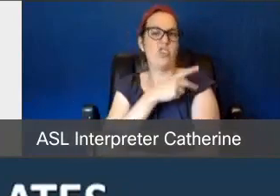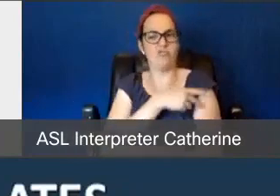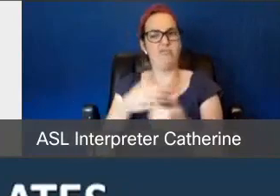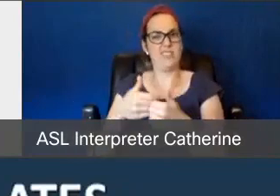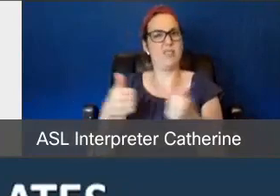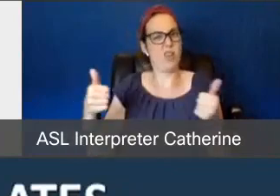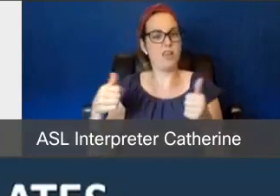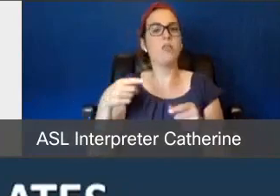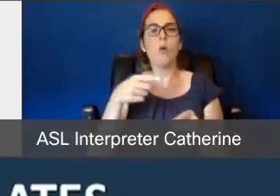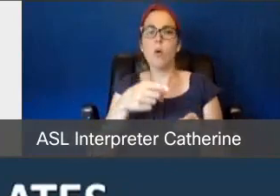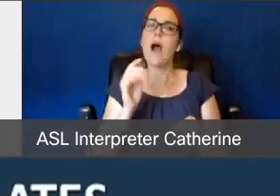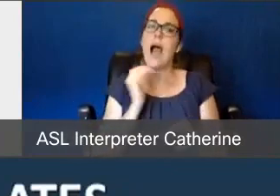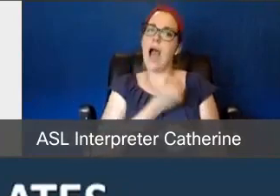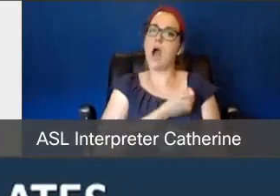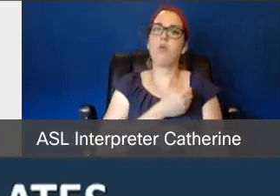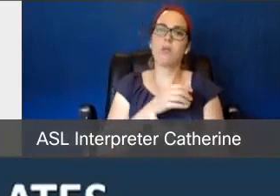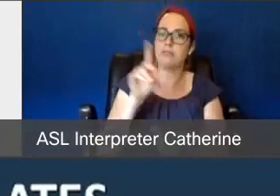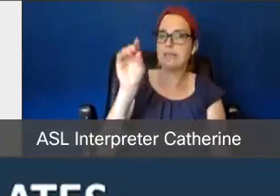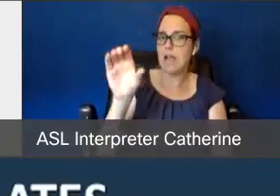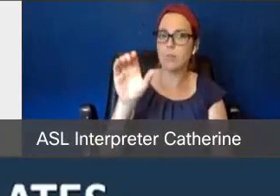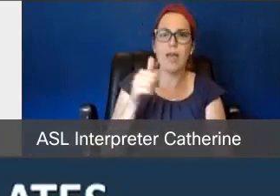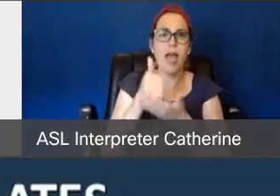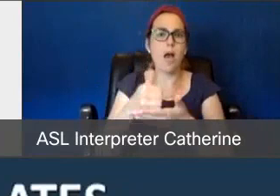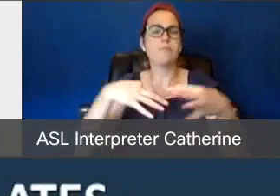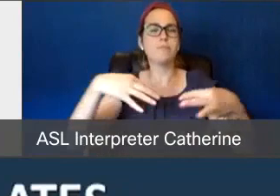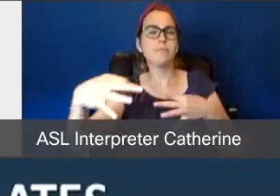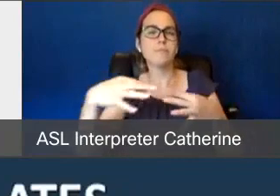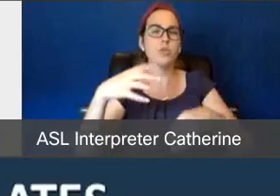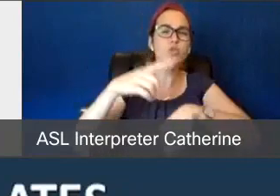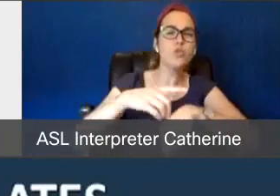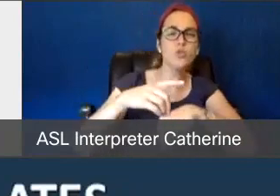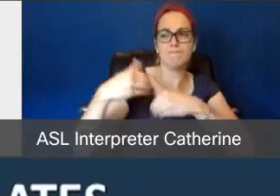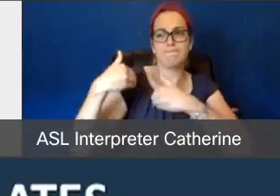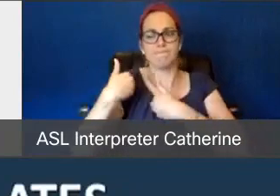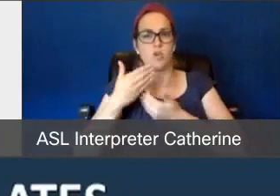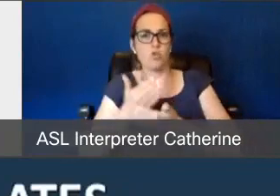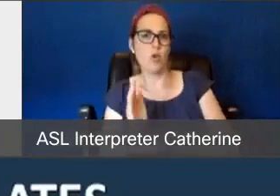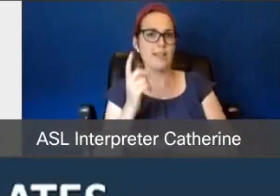and responsibilities and duties are. The critical issue being that it is the medical practitioner